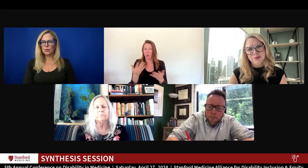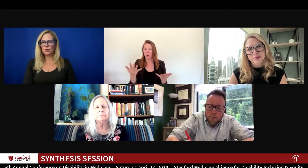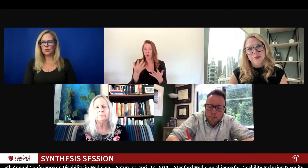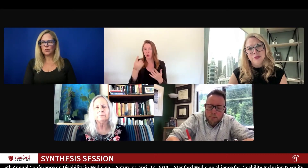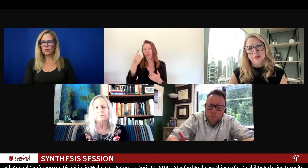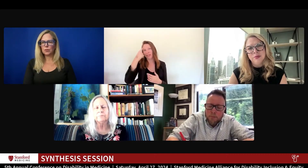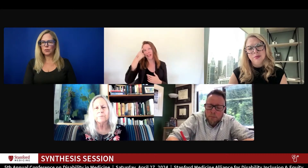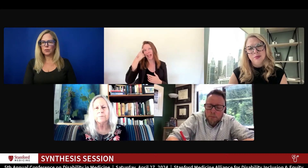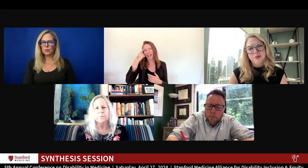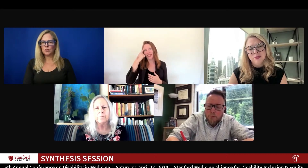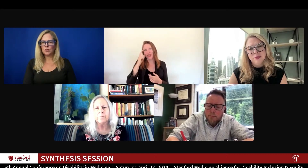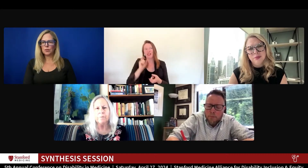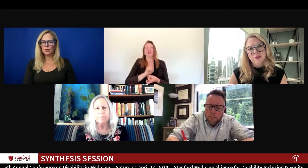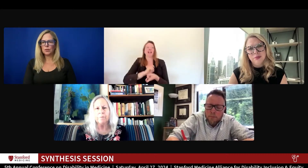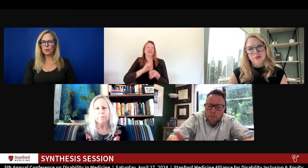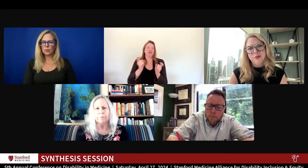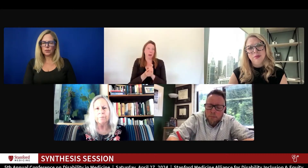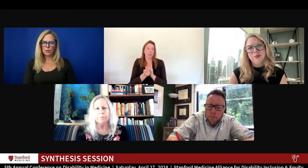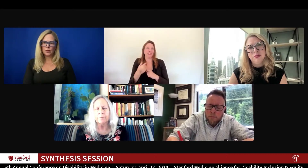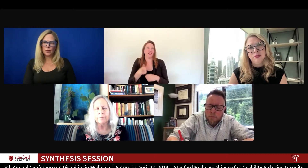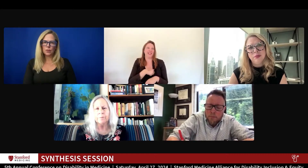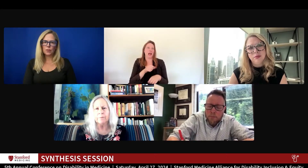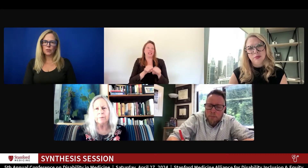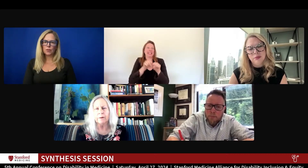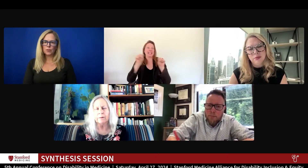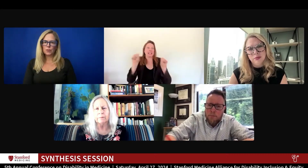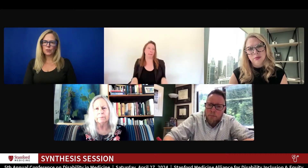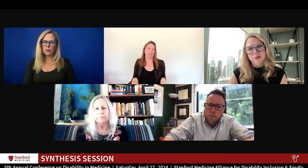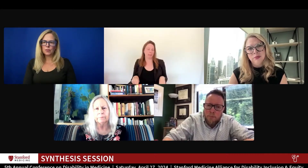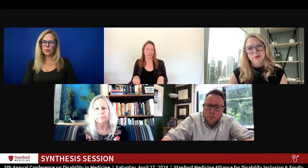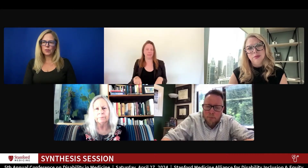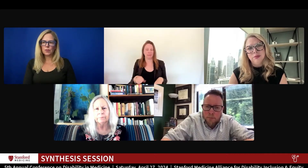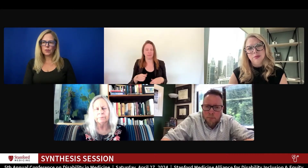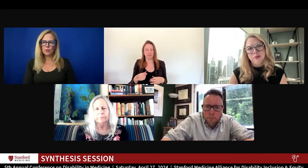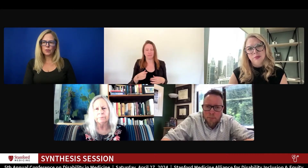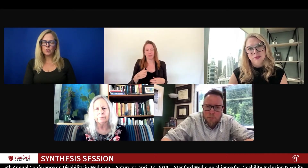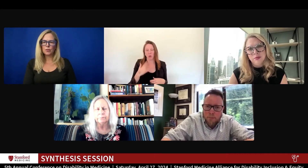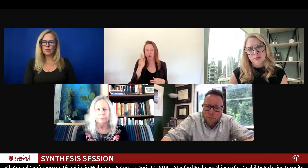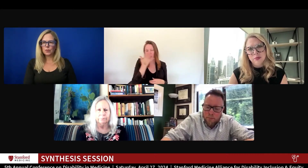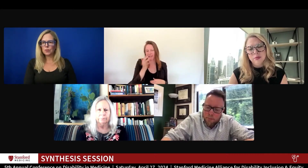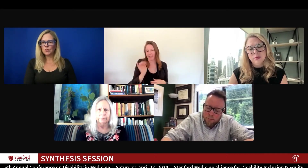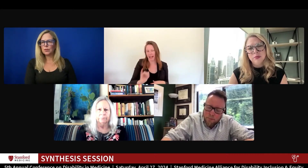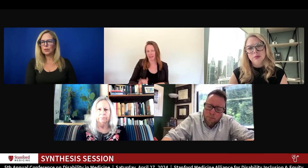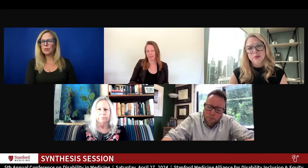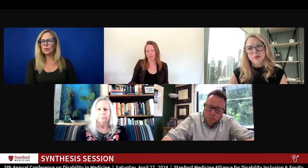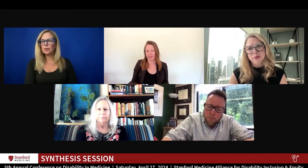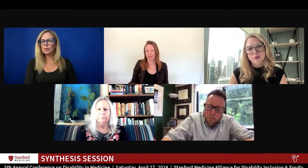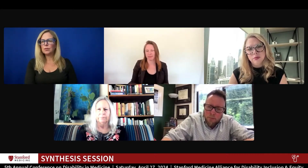taking a few minutes each to think about what needs to be transformed in our system? What